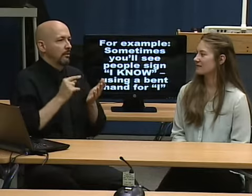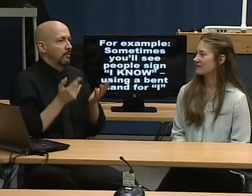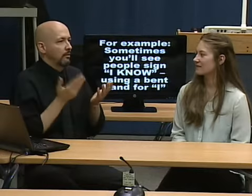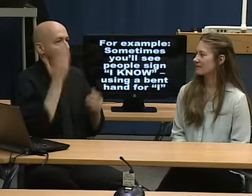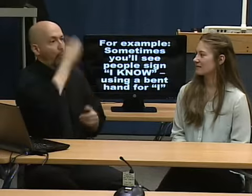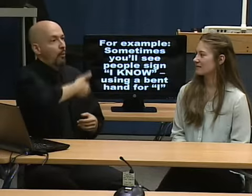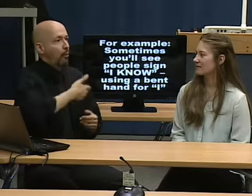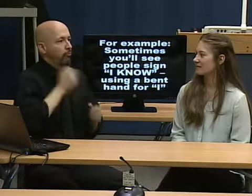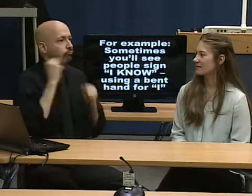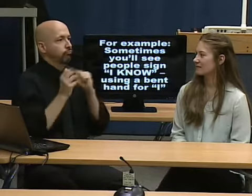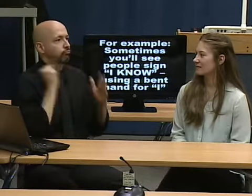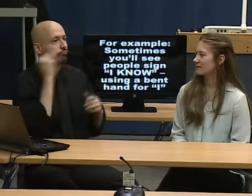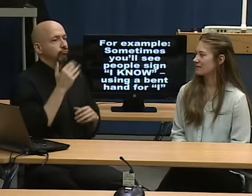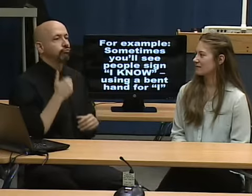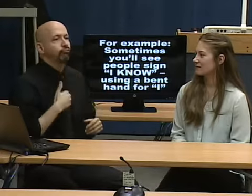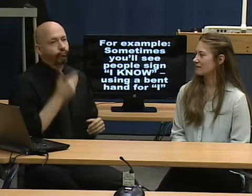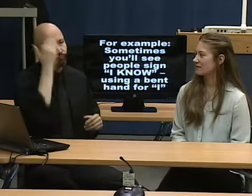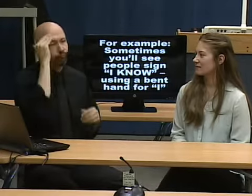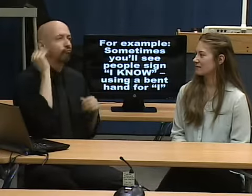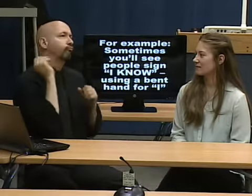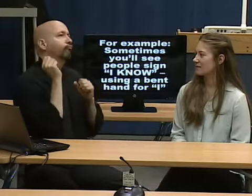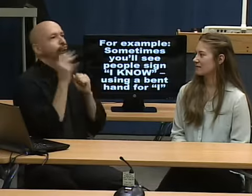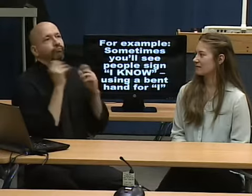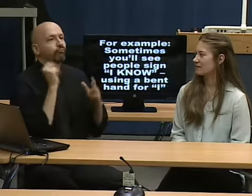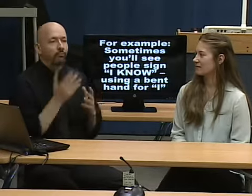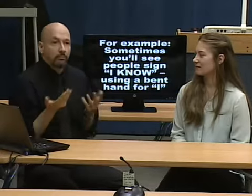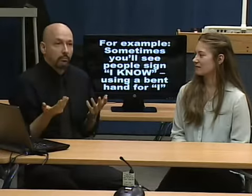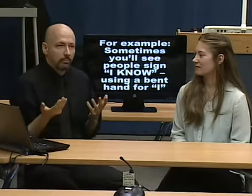They overlook it and just keep signing. as they're signing.